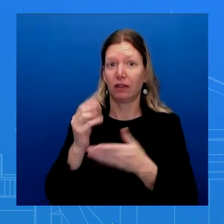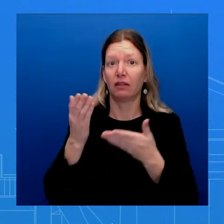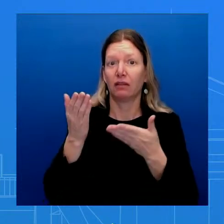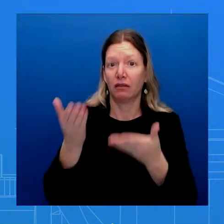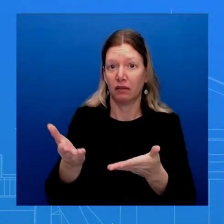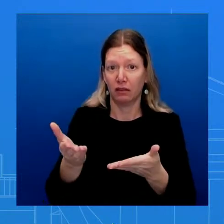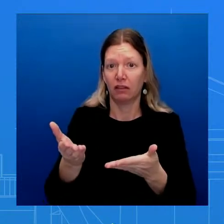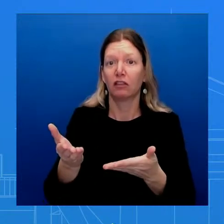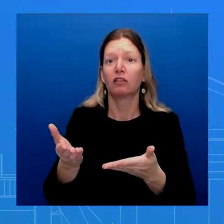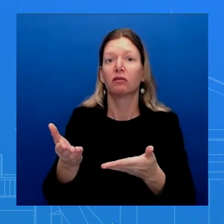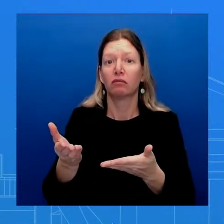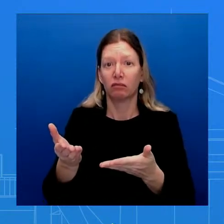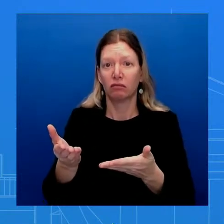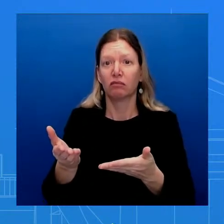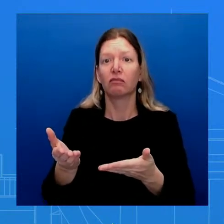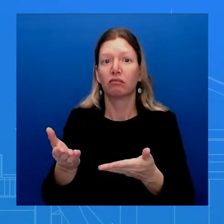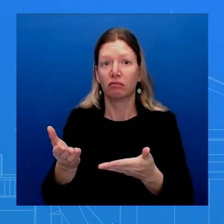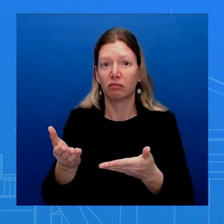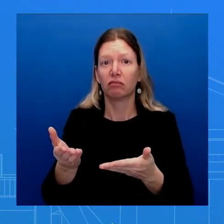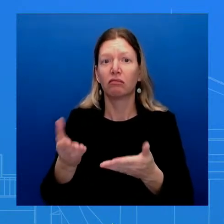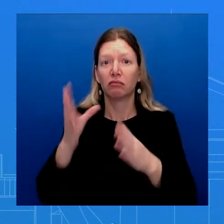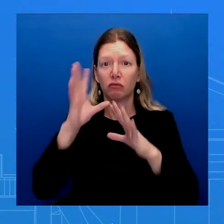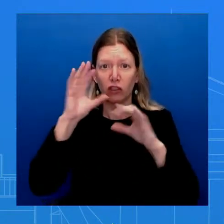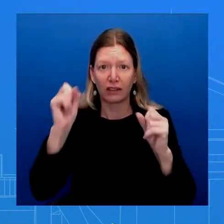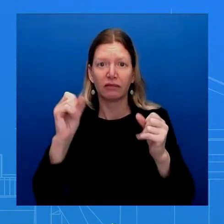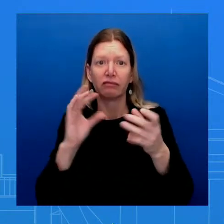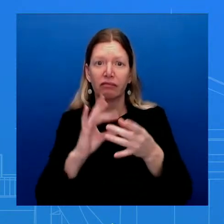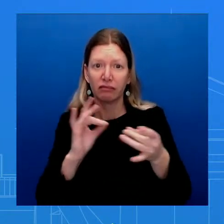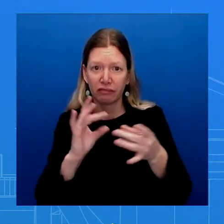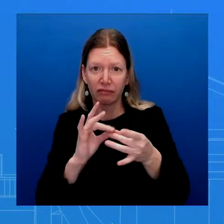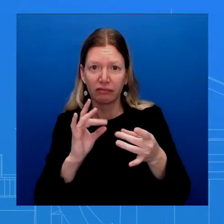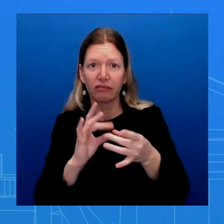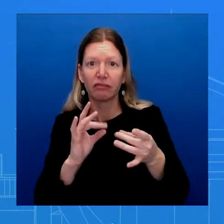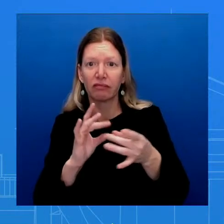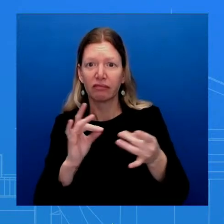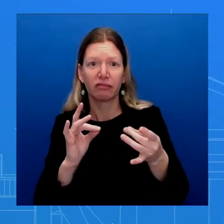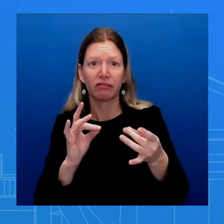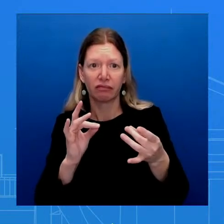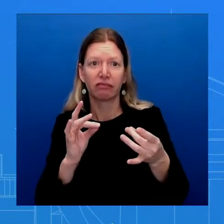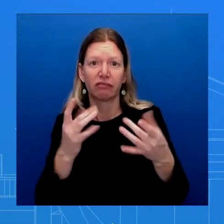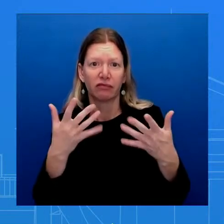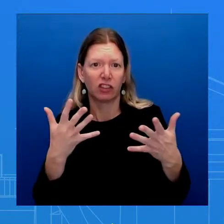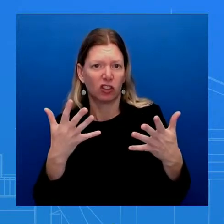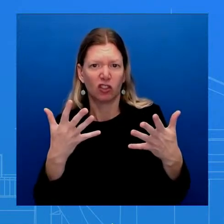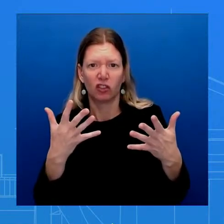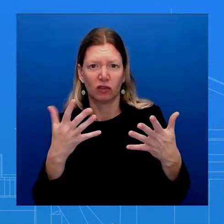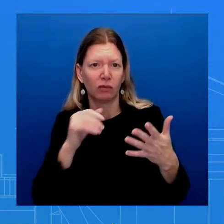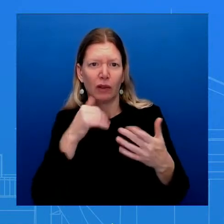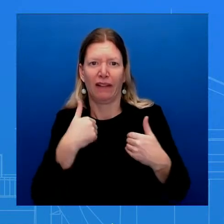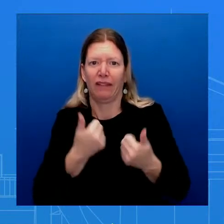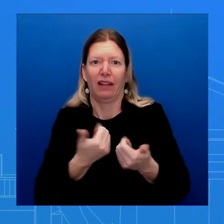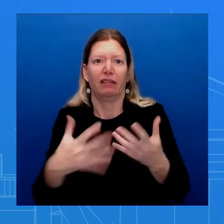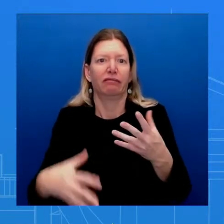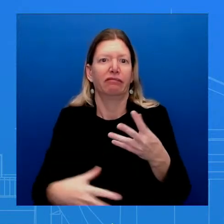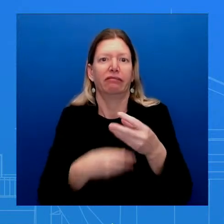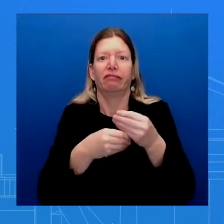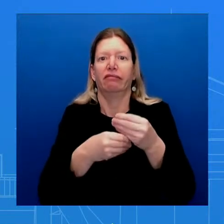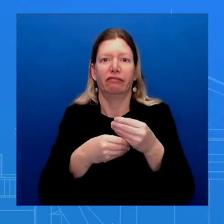I just don't have anything to share at this time on any additional conversations. But, again, it is the President's priority to get --